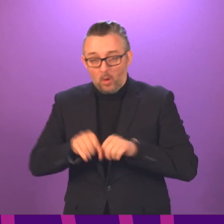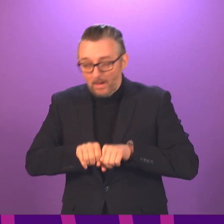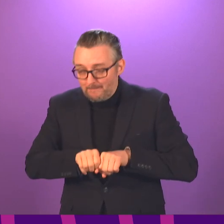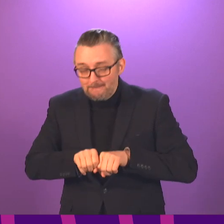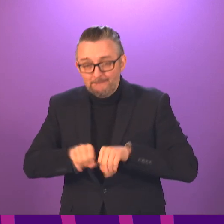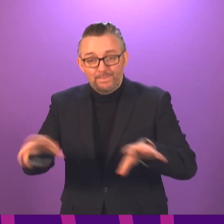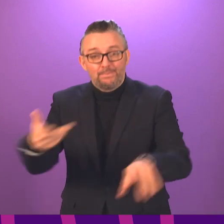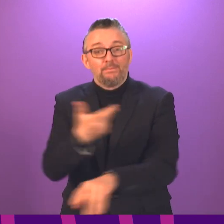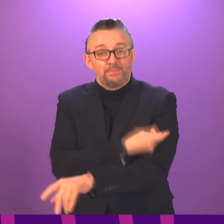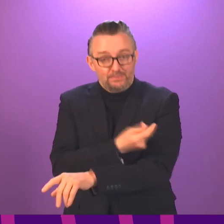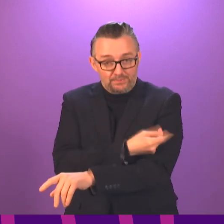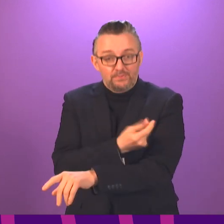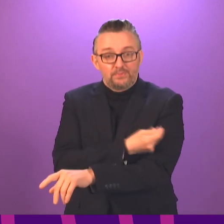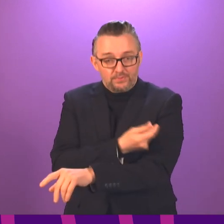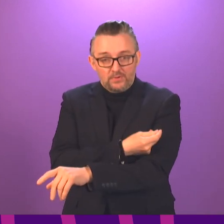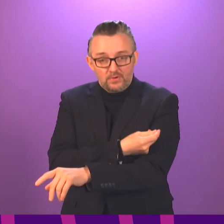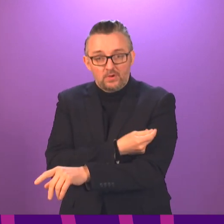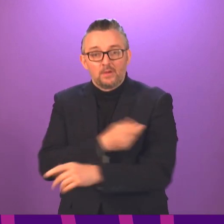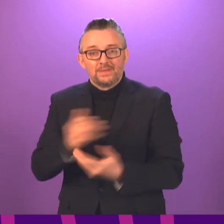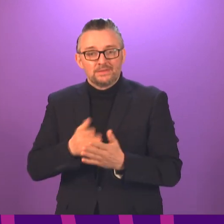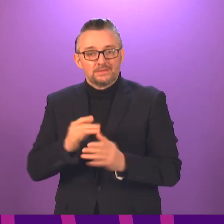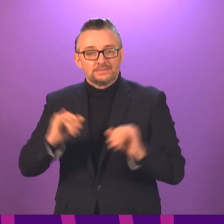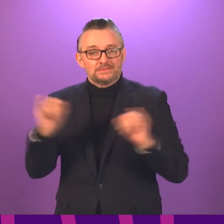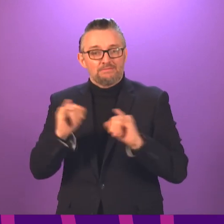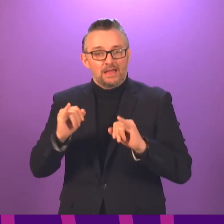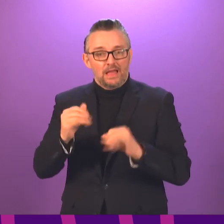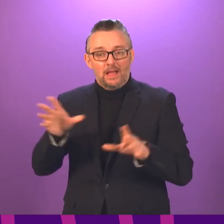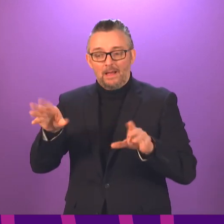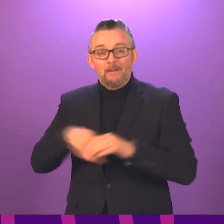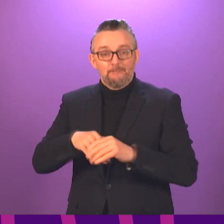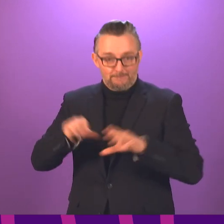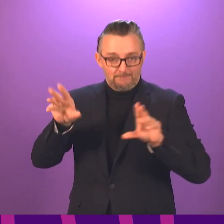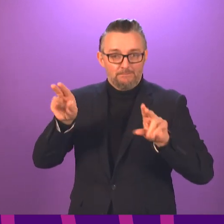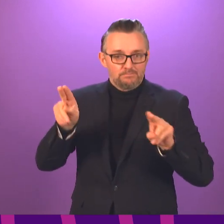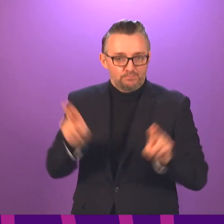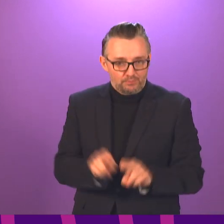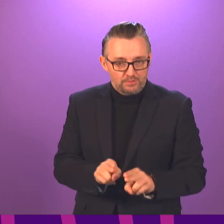the reductions in case numbers and the severity of cases. It is therefore right that the Scottish